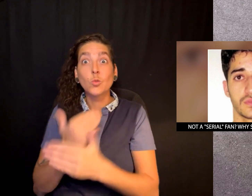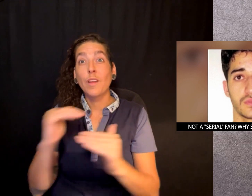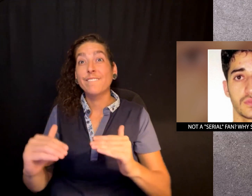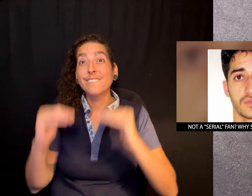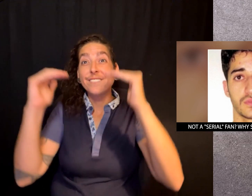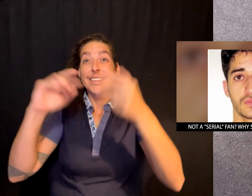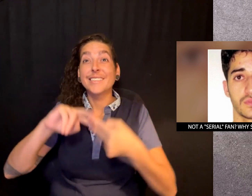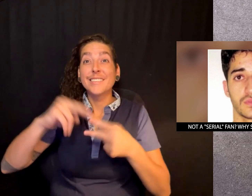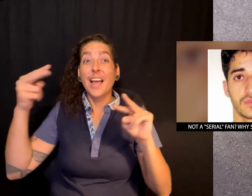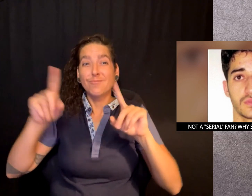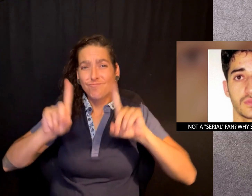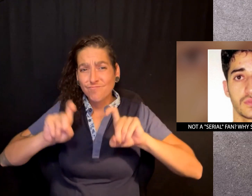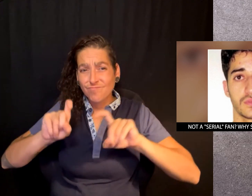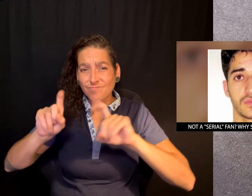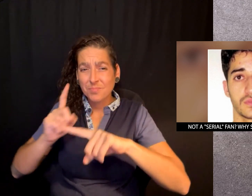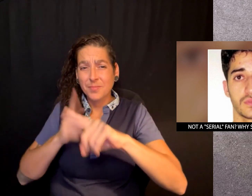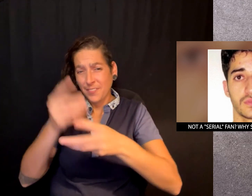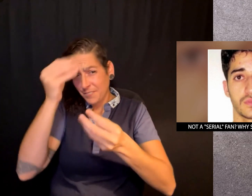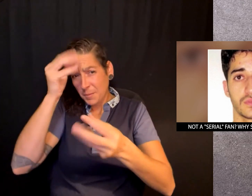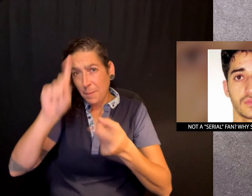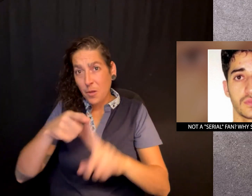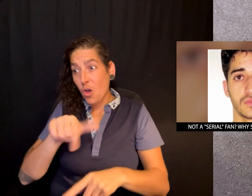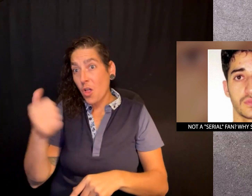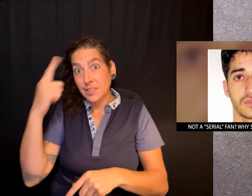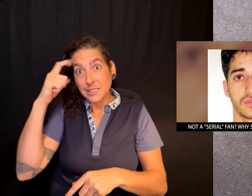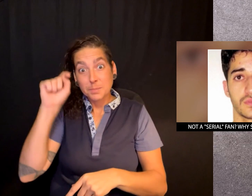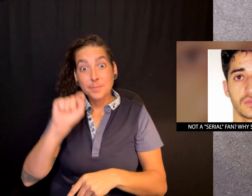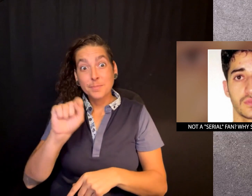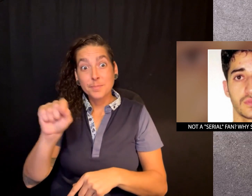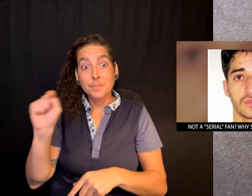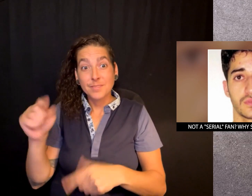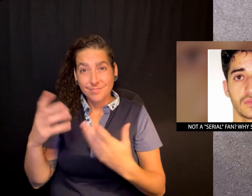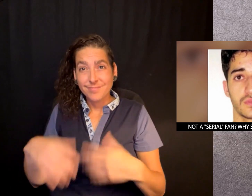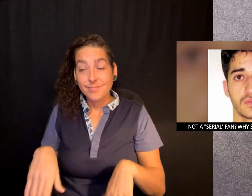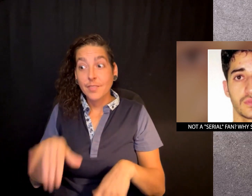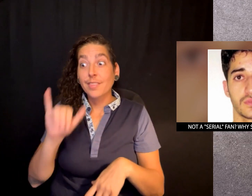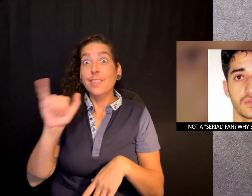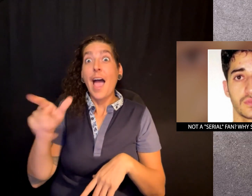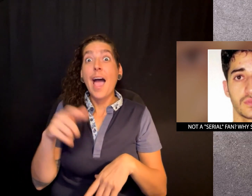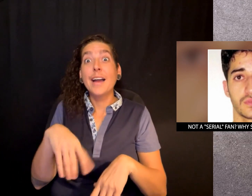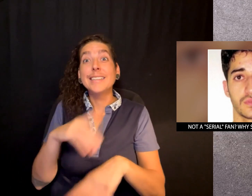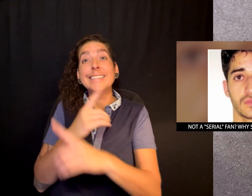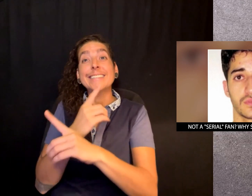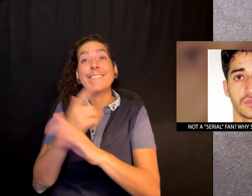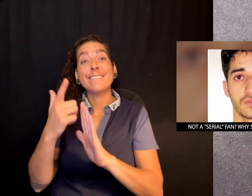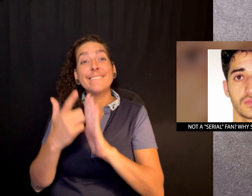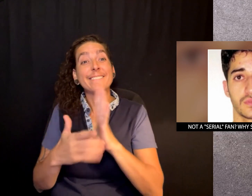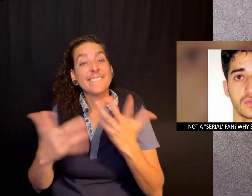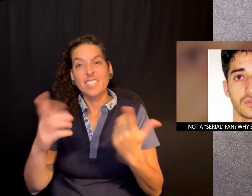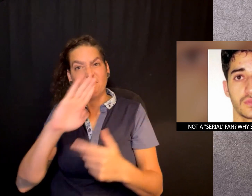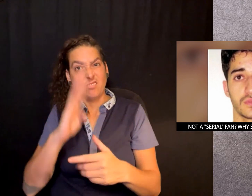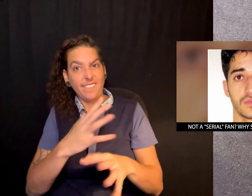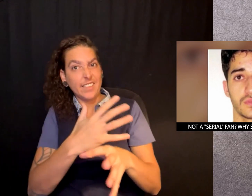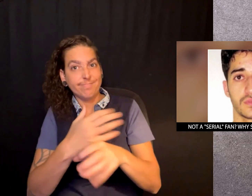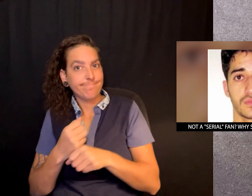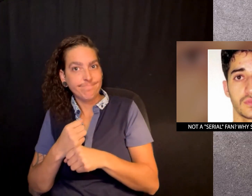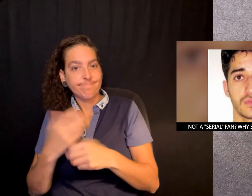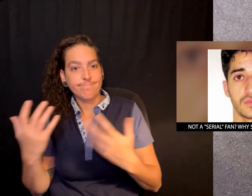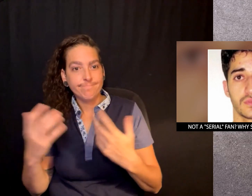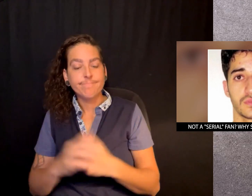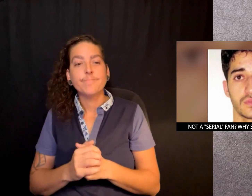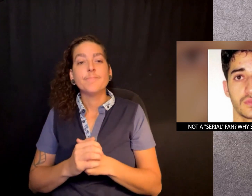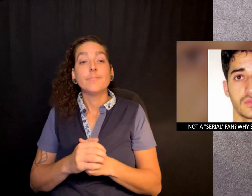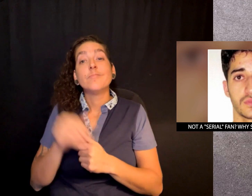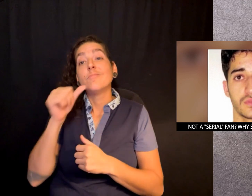testing and information about other suspects the defense never received on Monday a judge